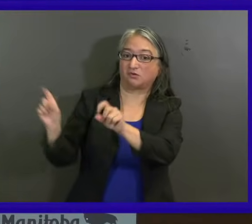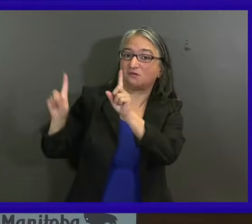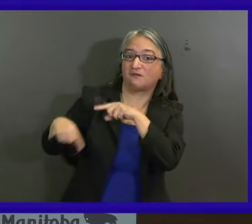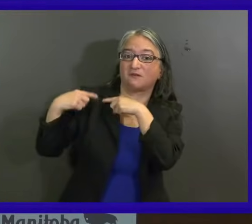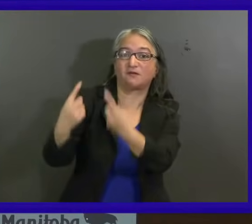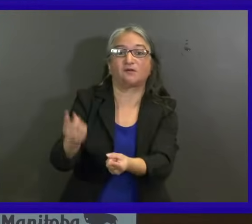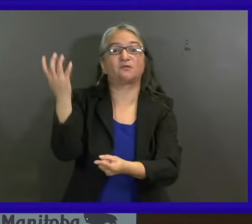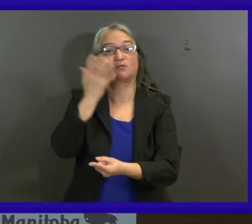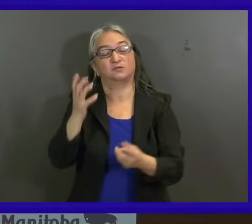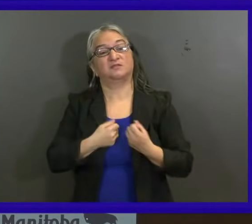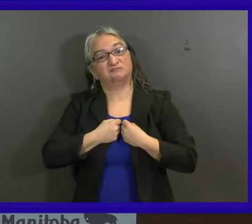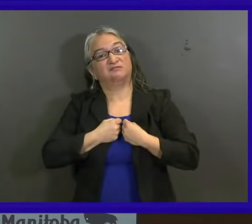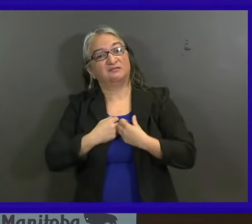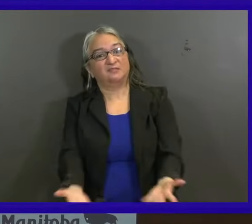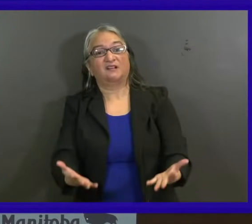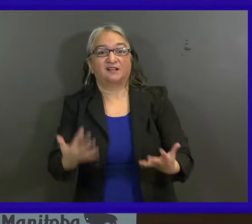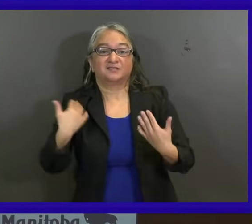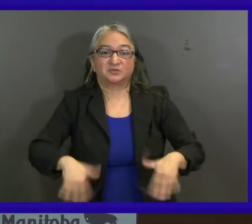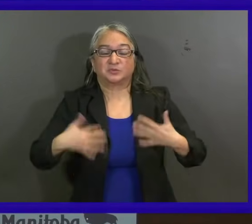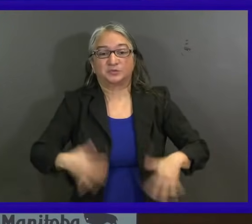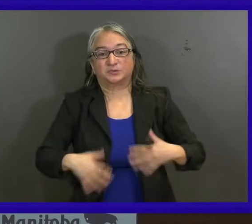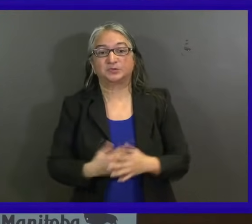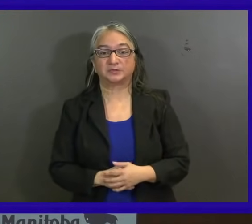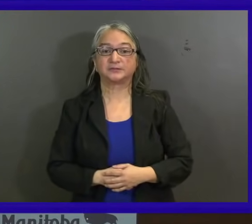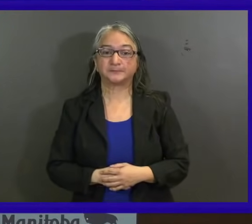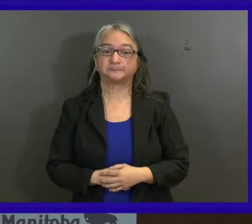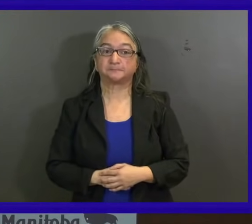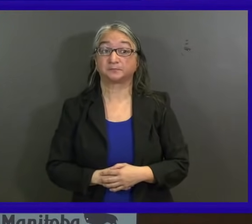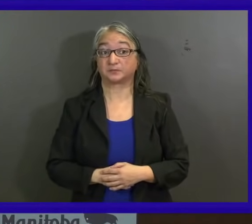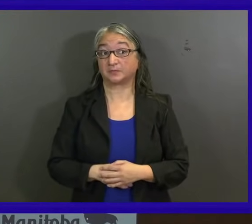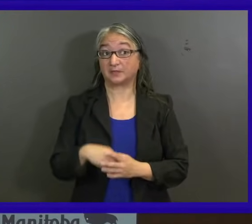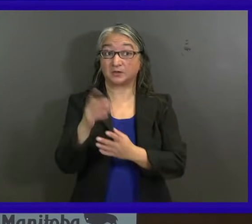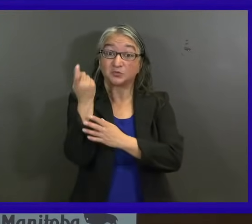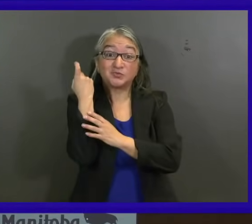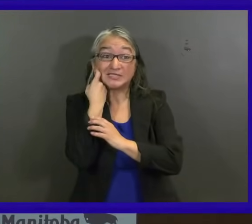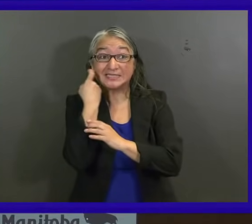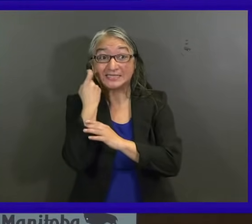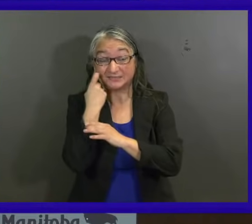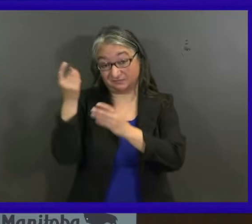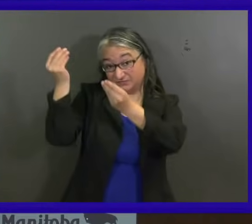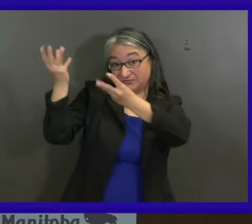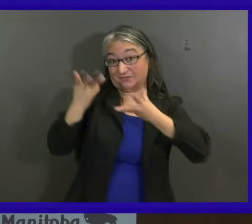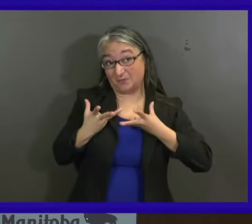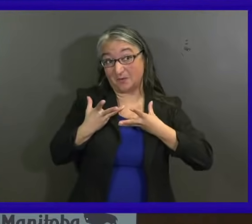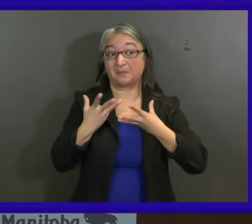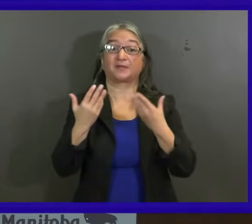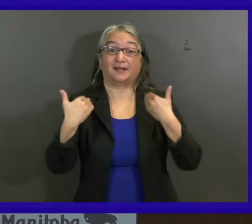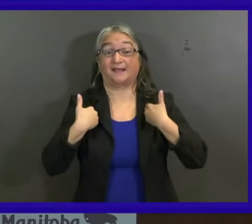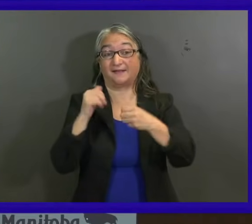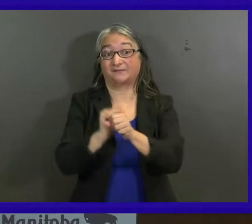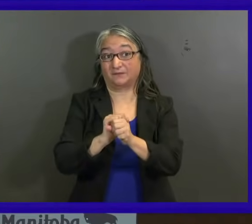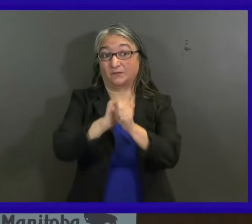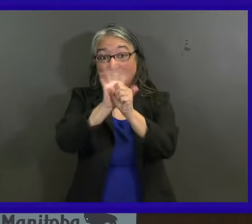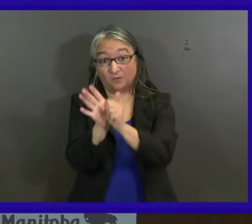but most recently we've been told about a new threat omicron variant it's here in manitoba